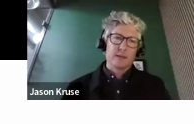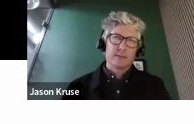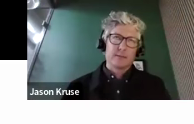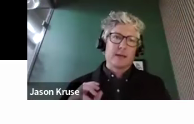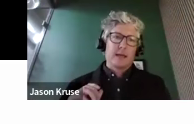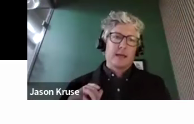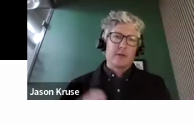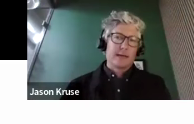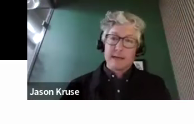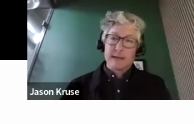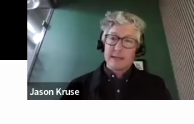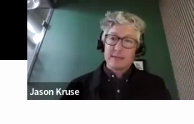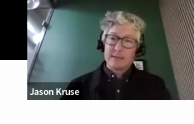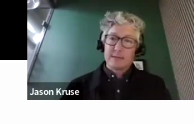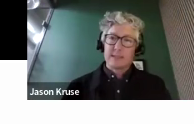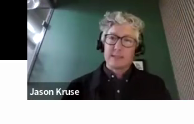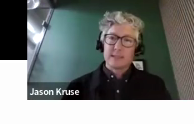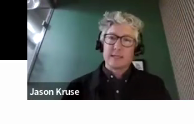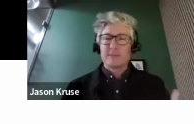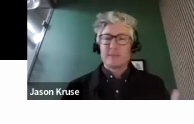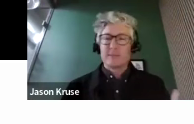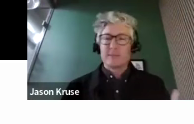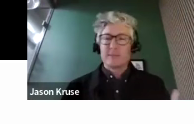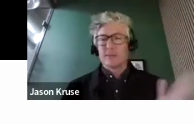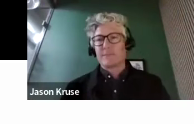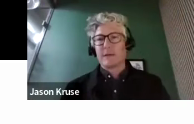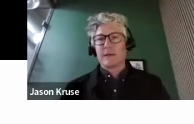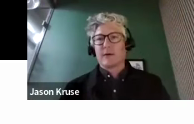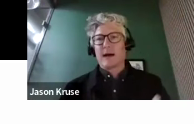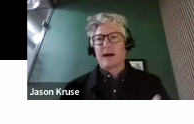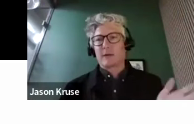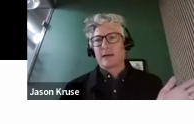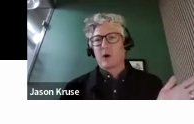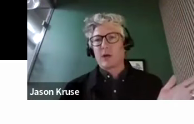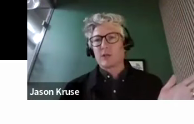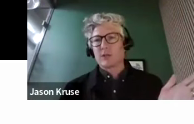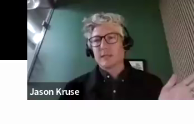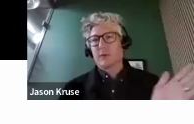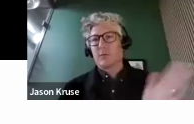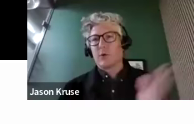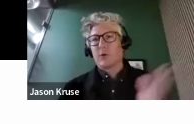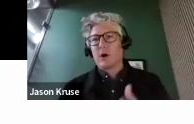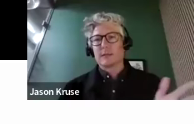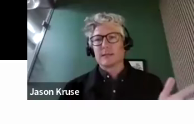But this light, the light that we provided for this building was indirect lighting. So you can see on the image on the right, you know,